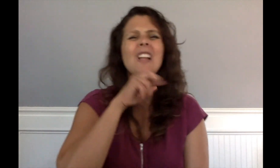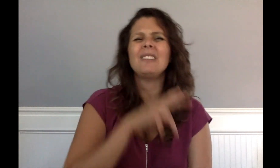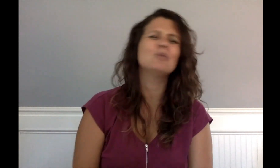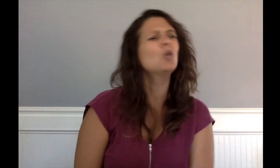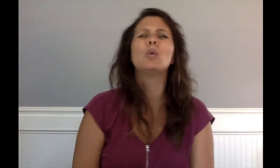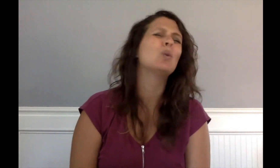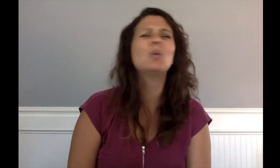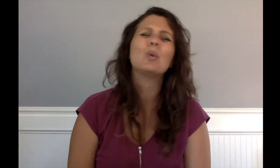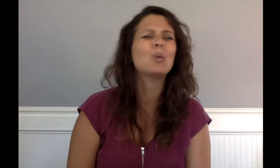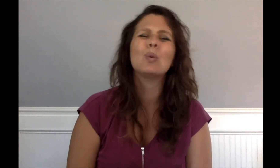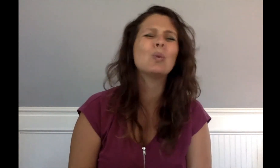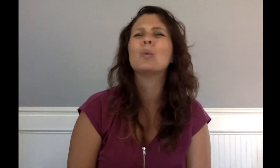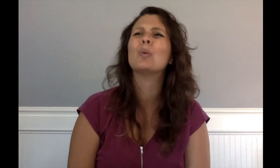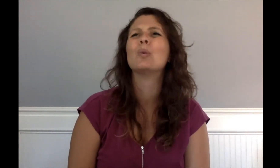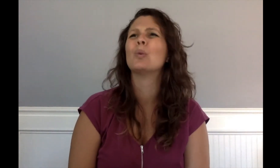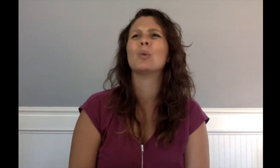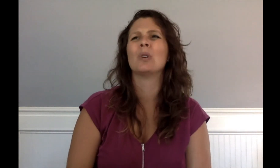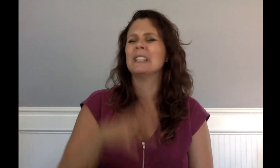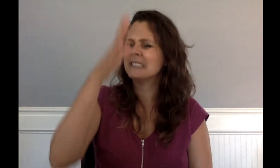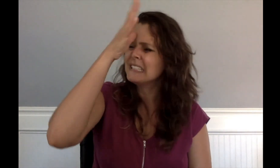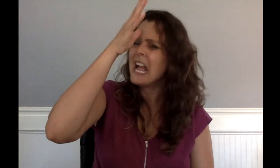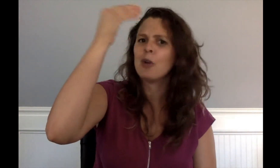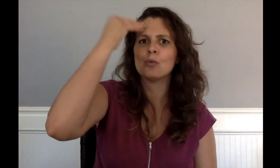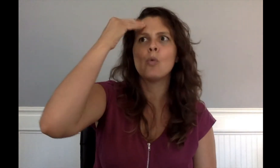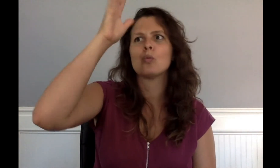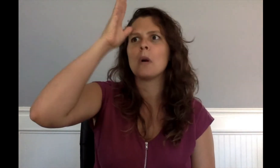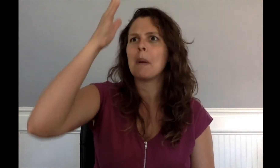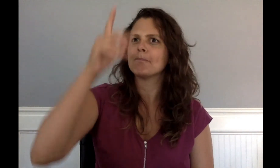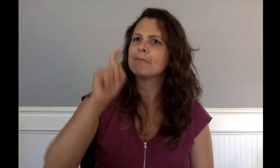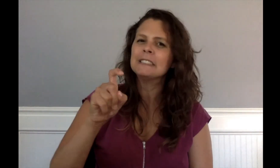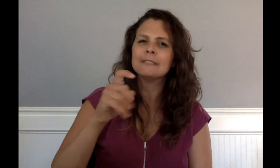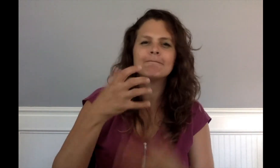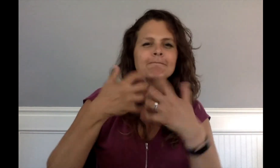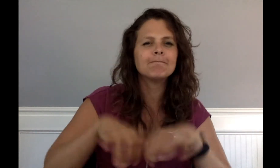Frog shook her head. "Dad knows how Grandpa keeps